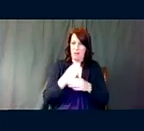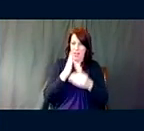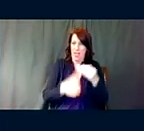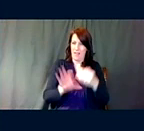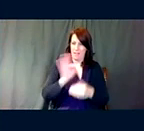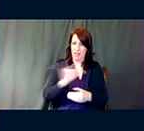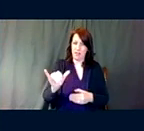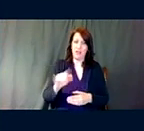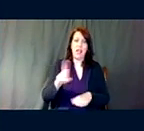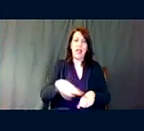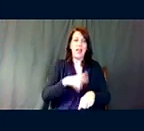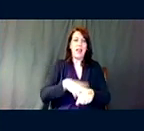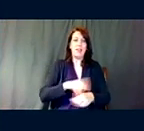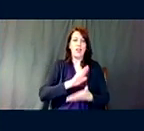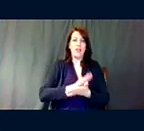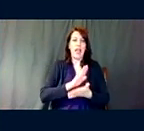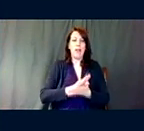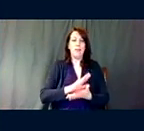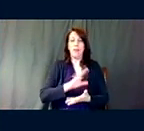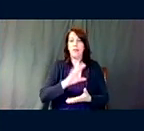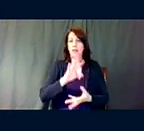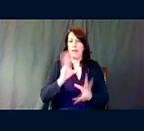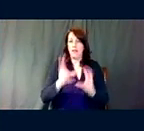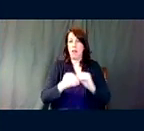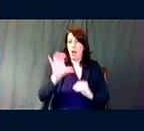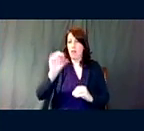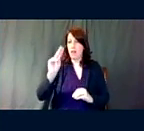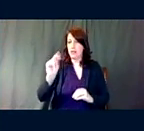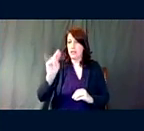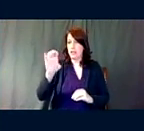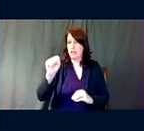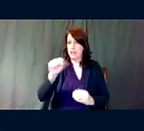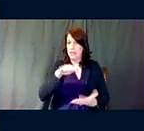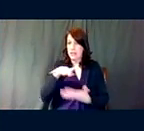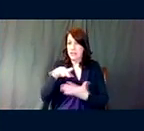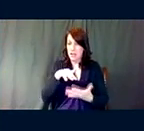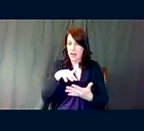OF THE FISCAL YEAR, A NATIONAL ACADEMIES CONSENSUS STUDY GOING